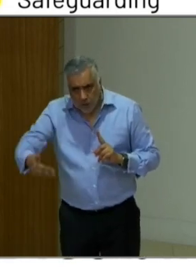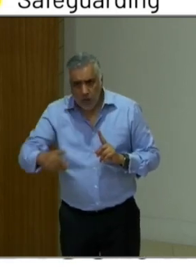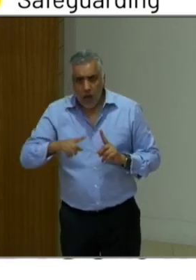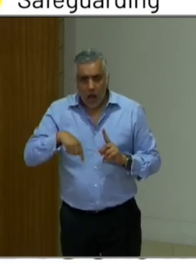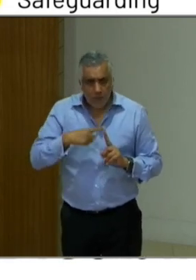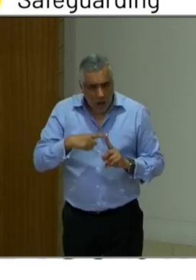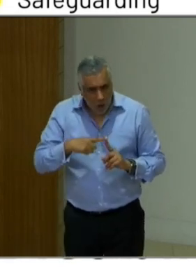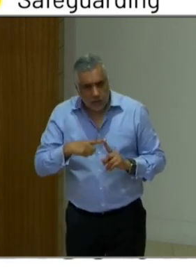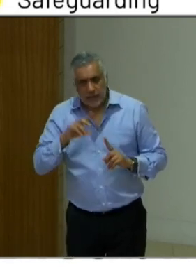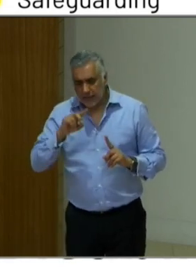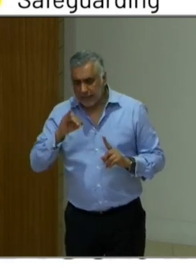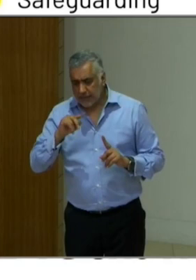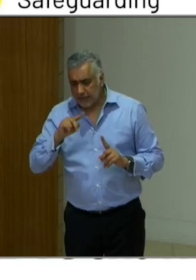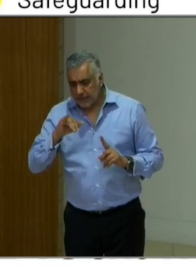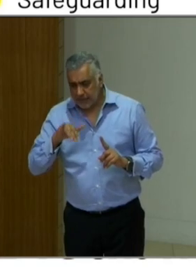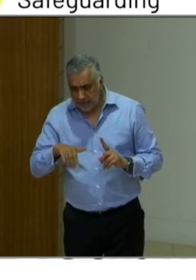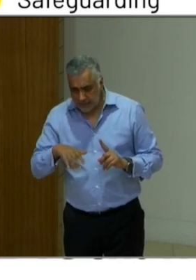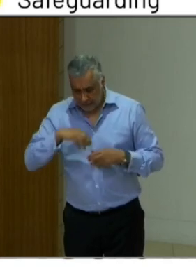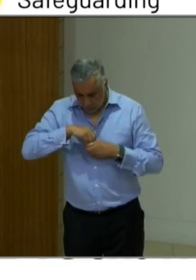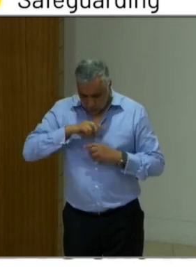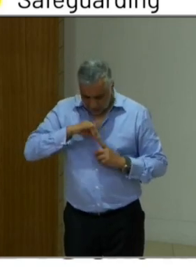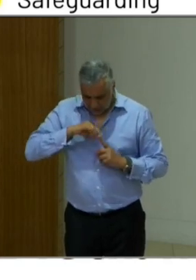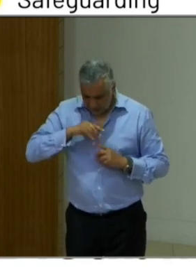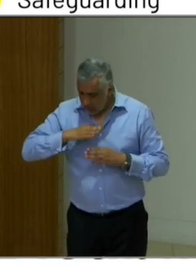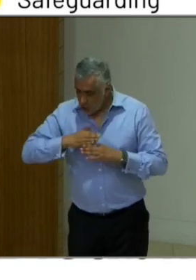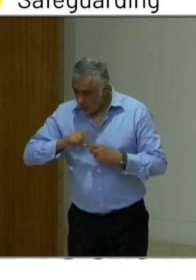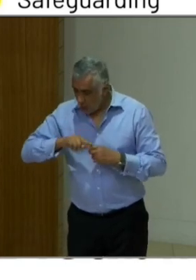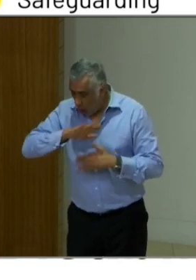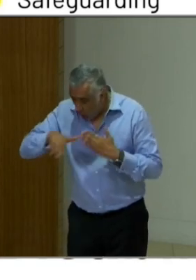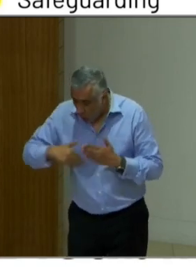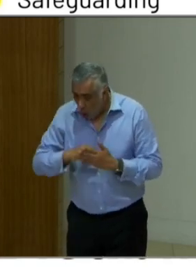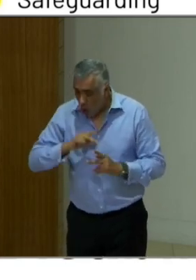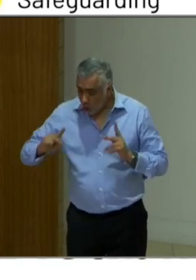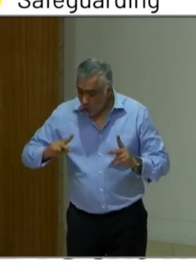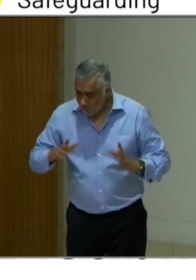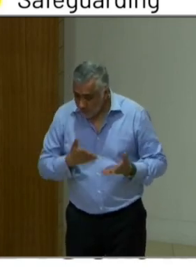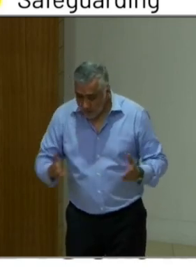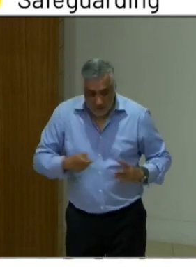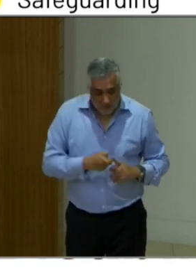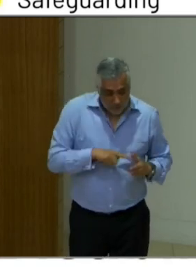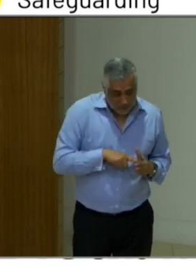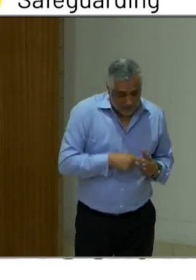dignity shared by all human beings from the beginning to the end of life.